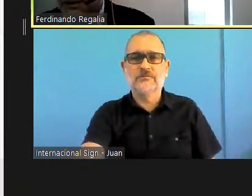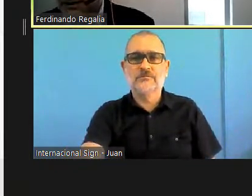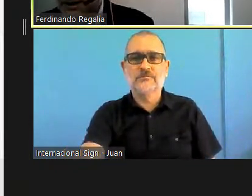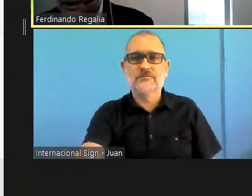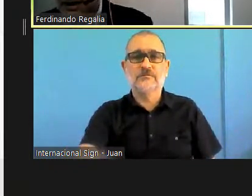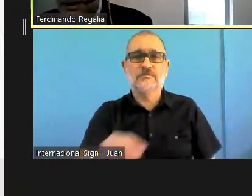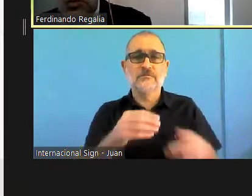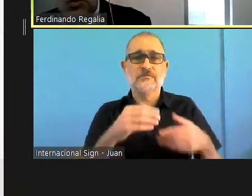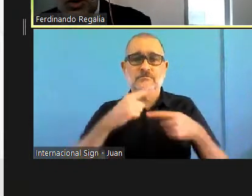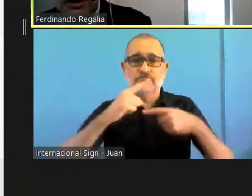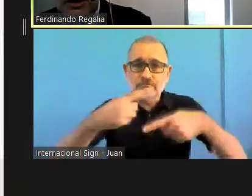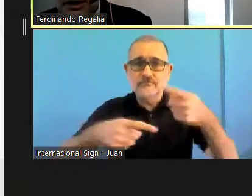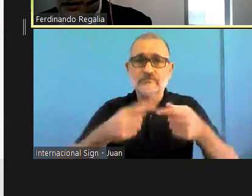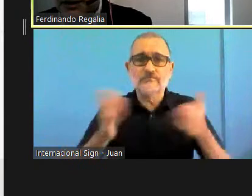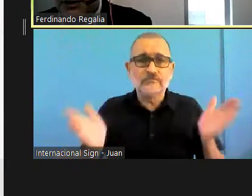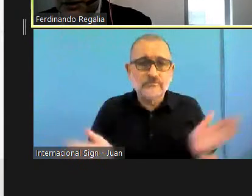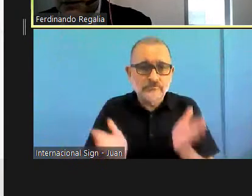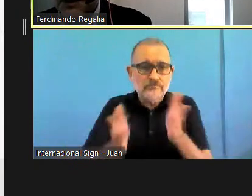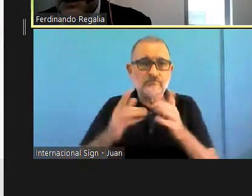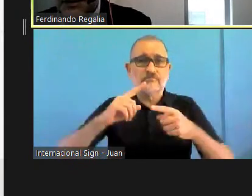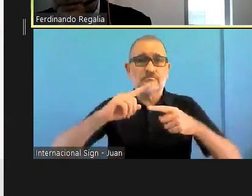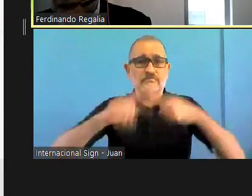is allocated, the quality of the services it